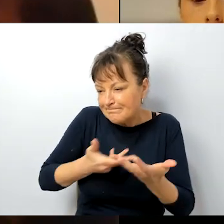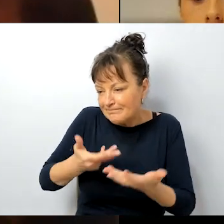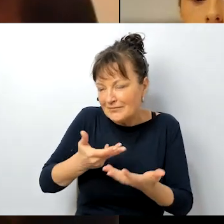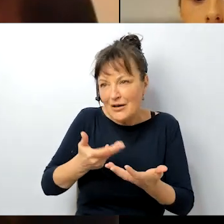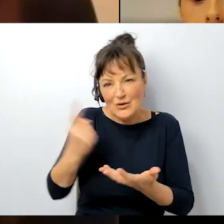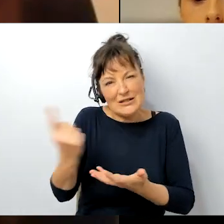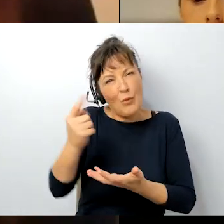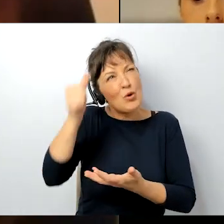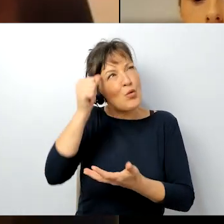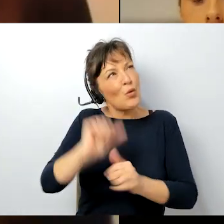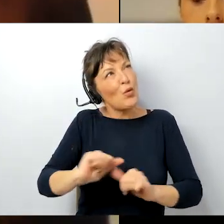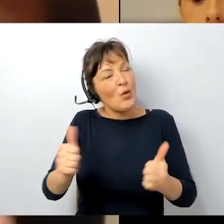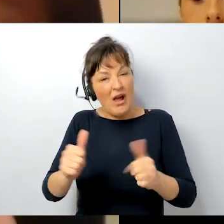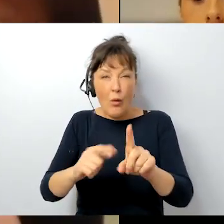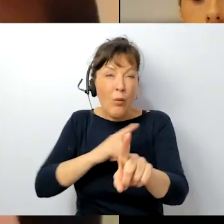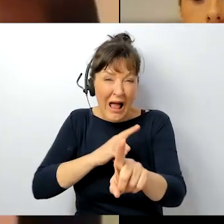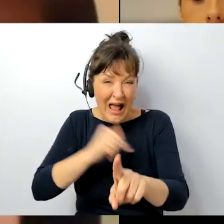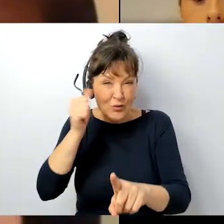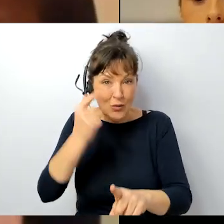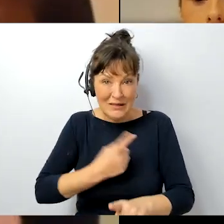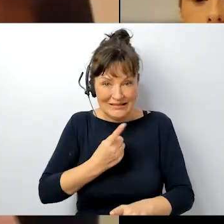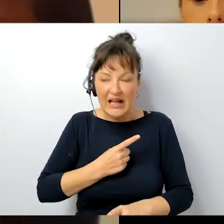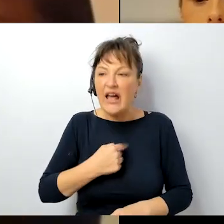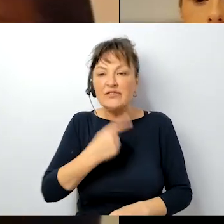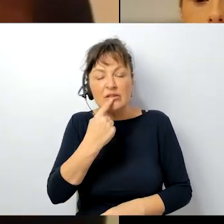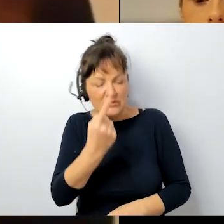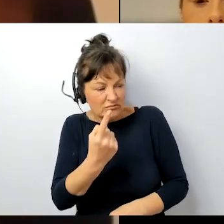people who know you well, because I know for myself if someone says what are you good at,